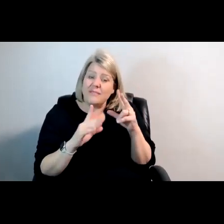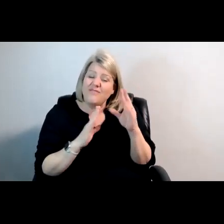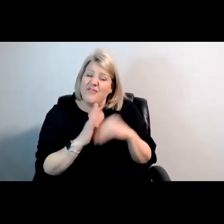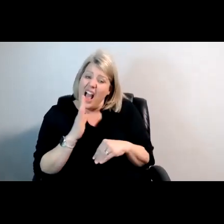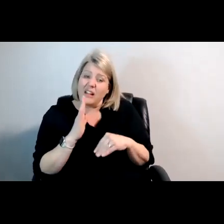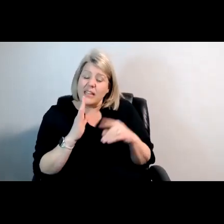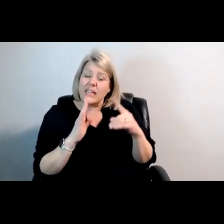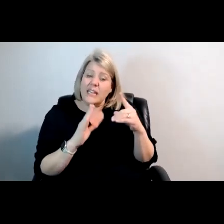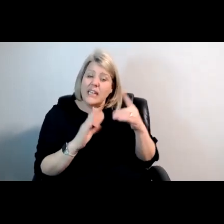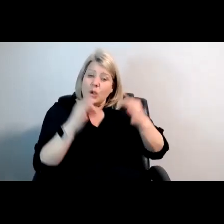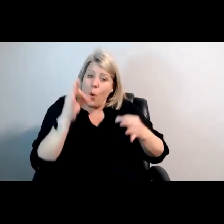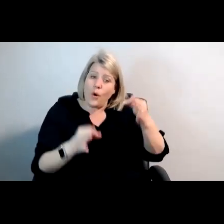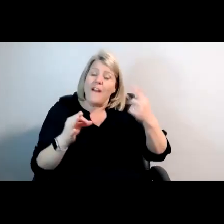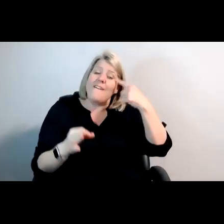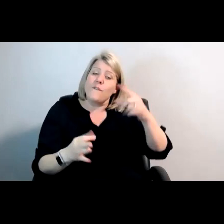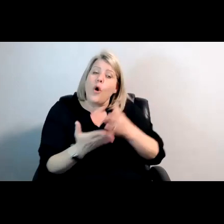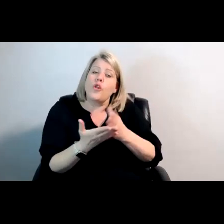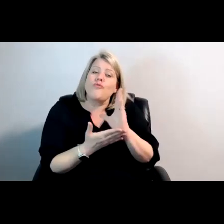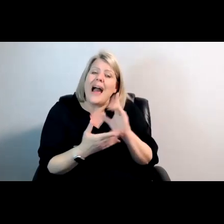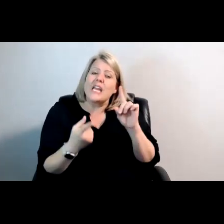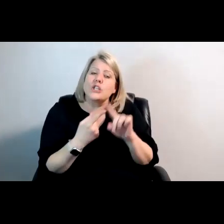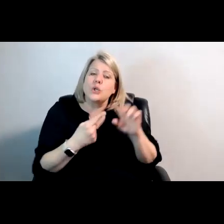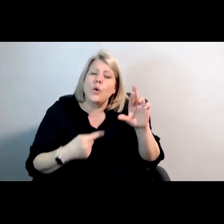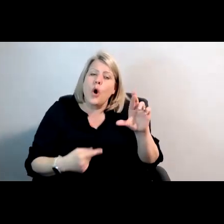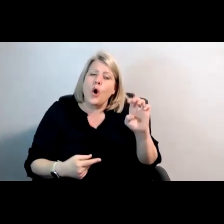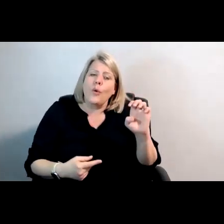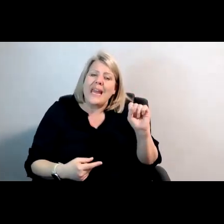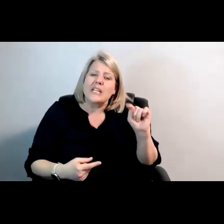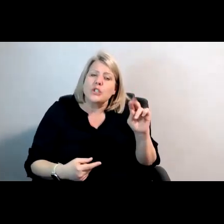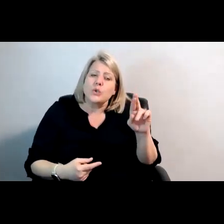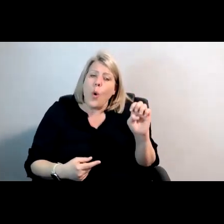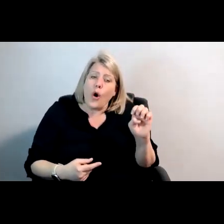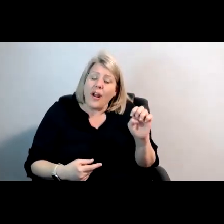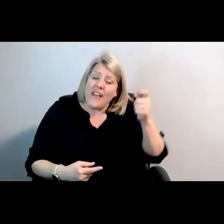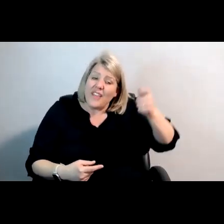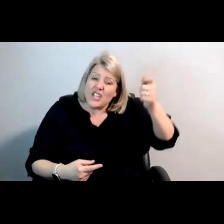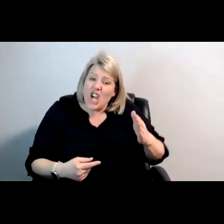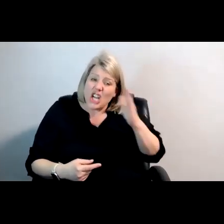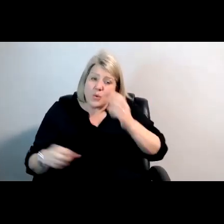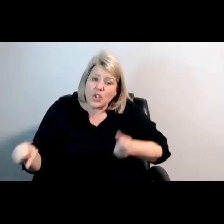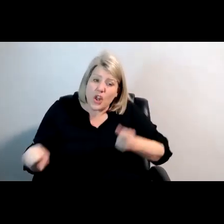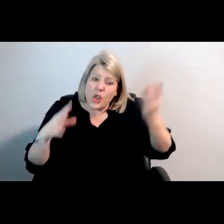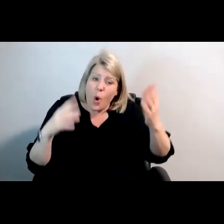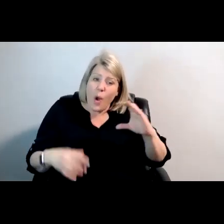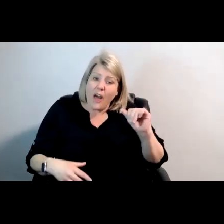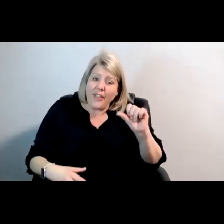to have her rights restored and the judge was basically going to throw out the case, and someone from Protection & Advocacy was in the courtroom